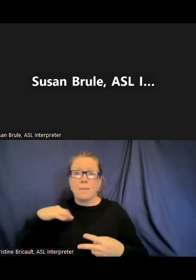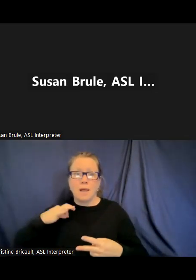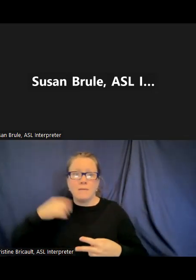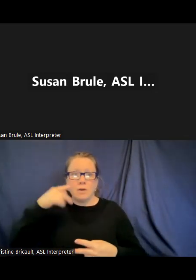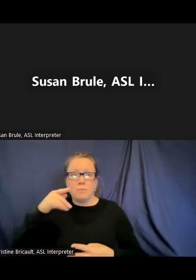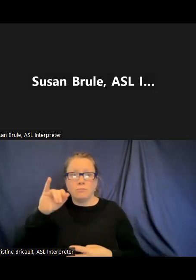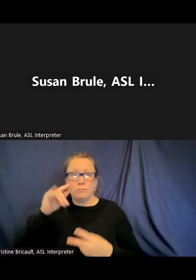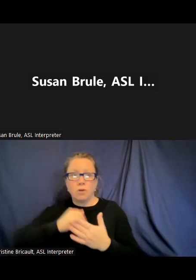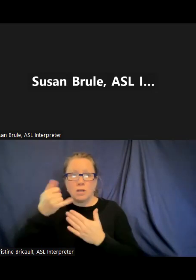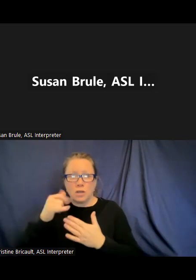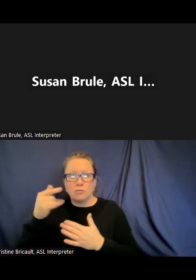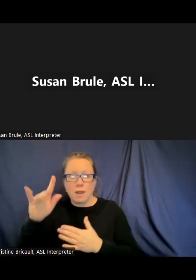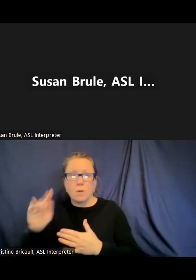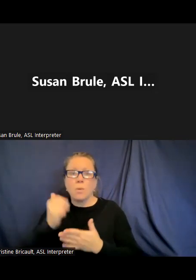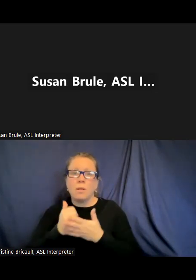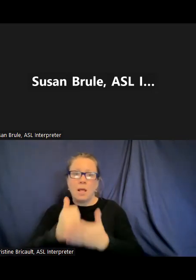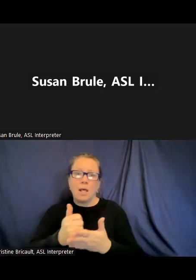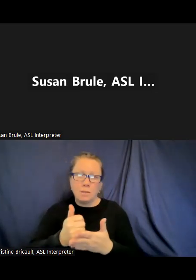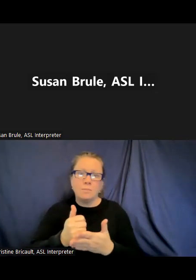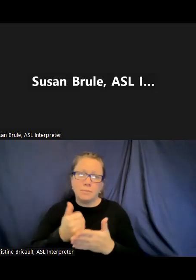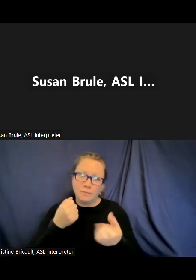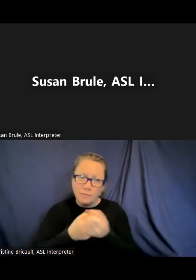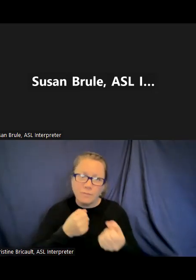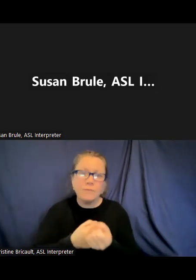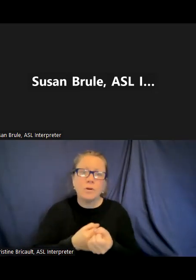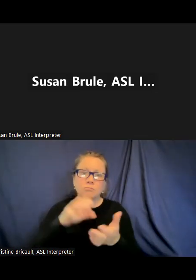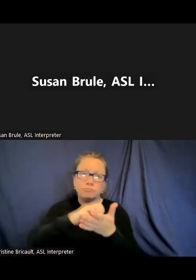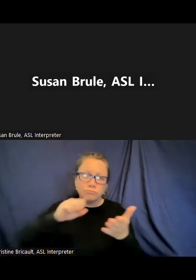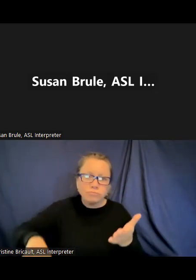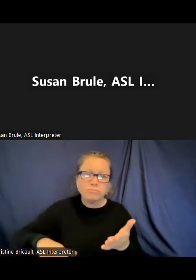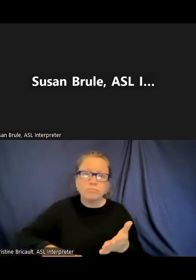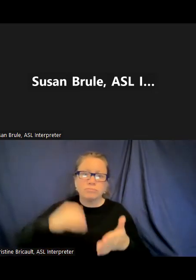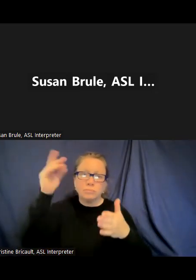will fund the removal of architectural or communication barriers in municipal facilities.